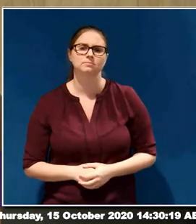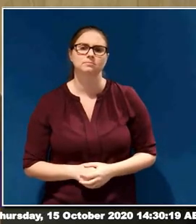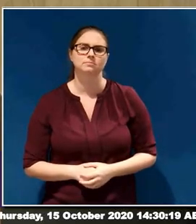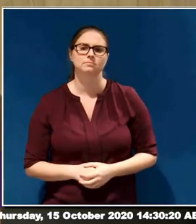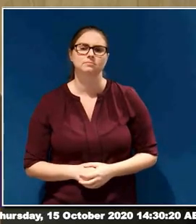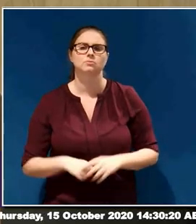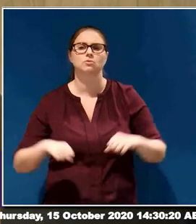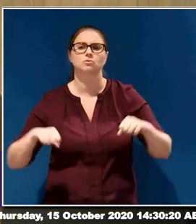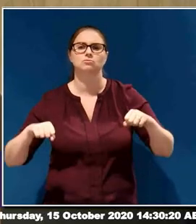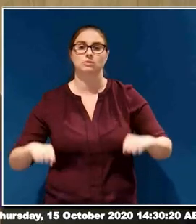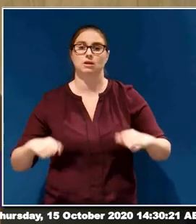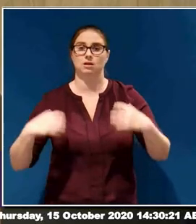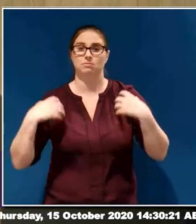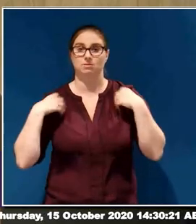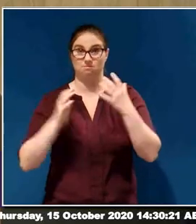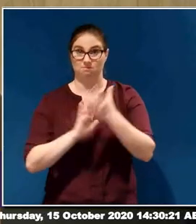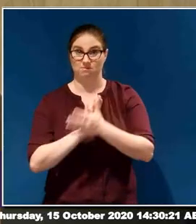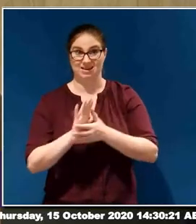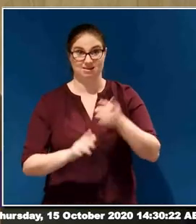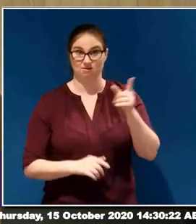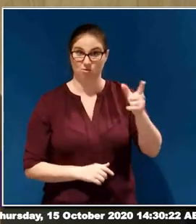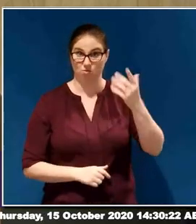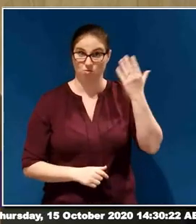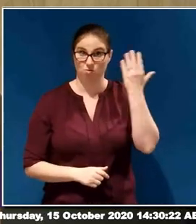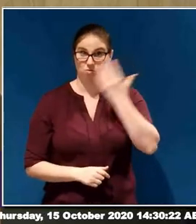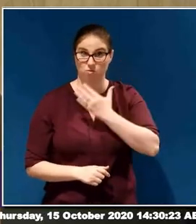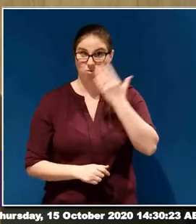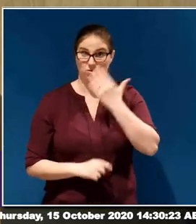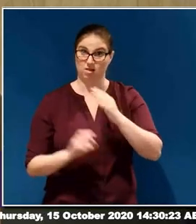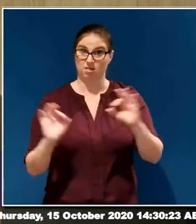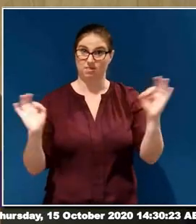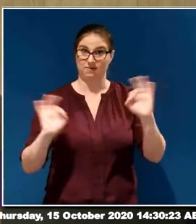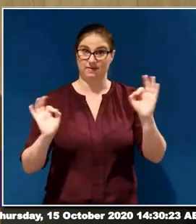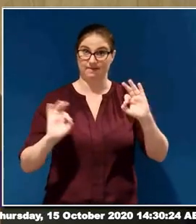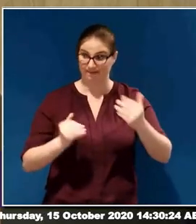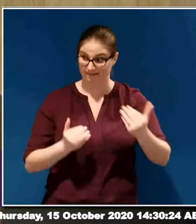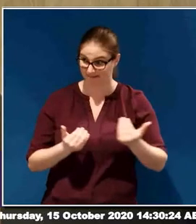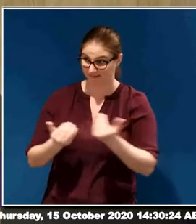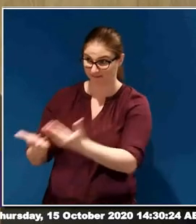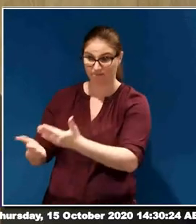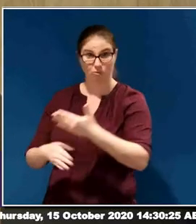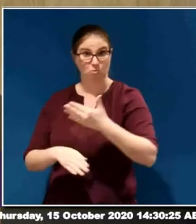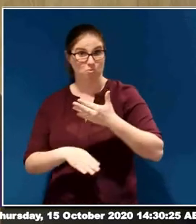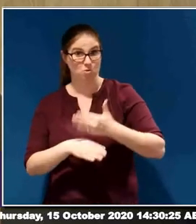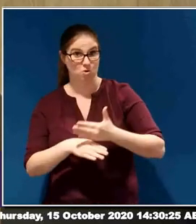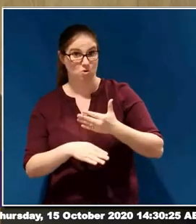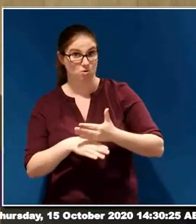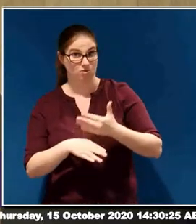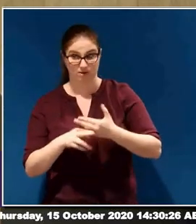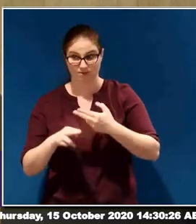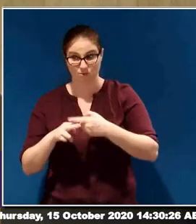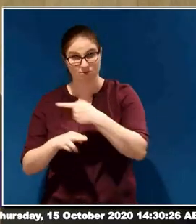the excluded student with work for that student to do at home? That's right.